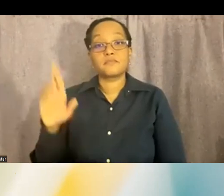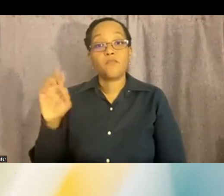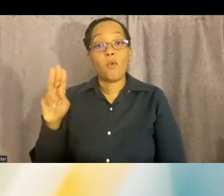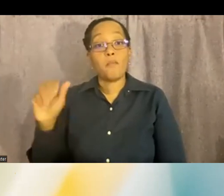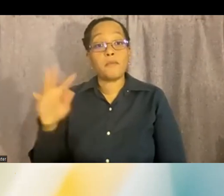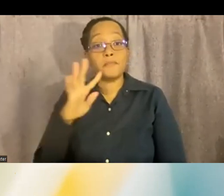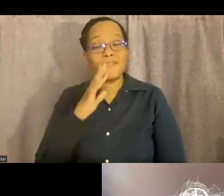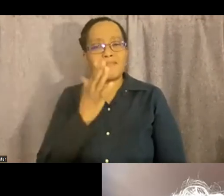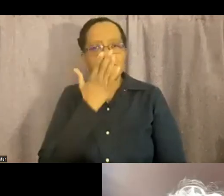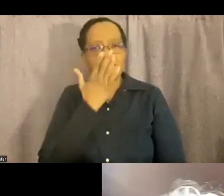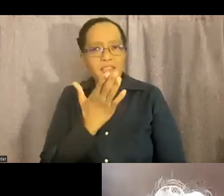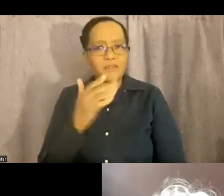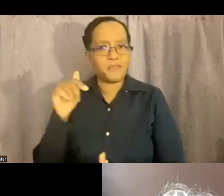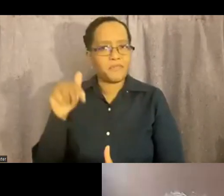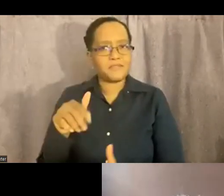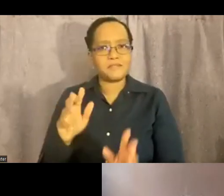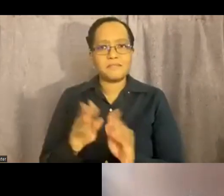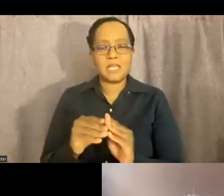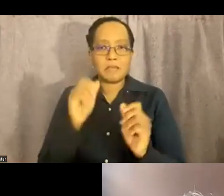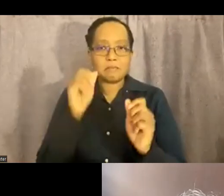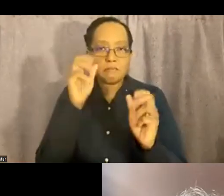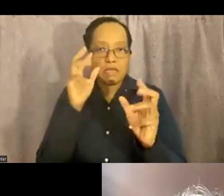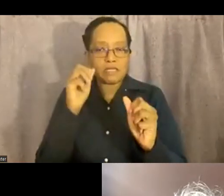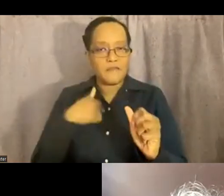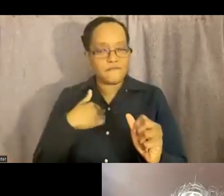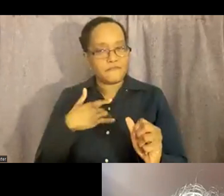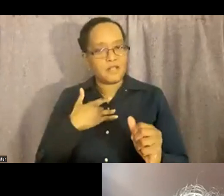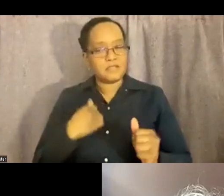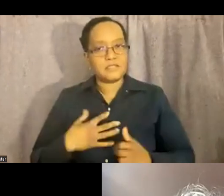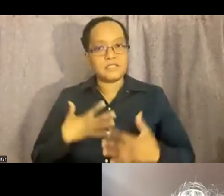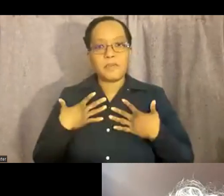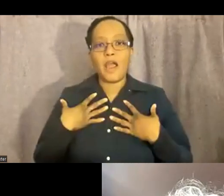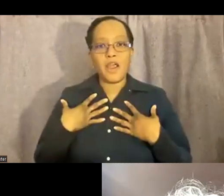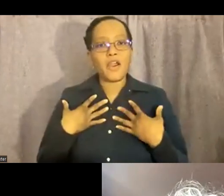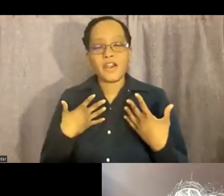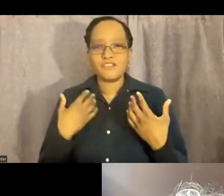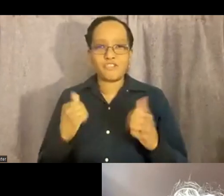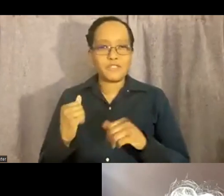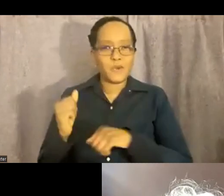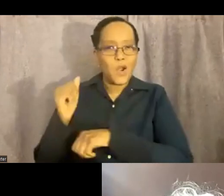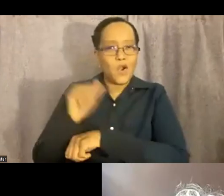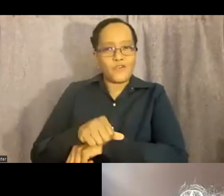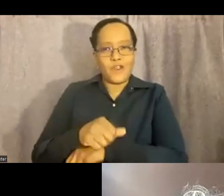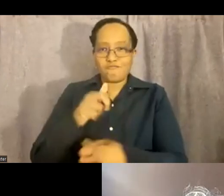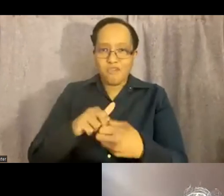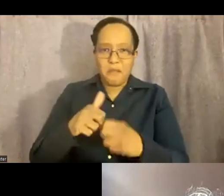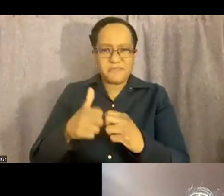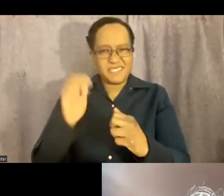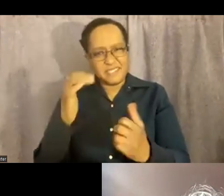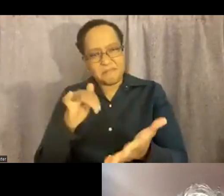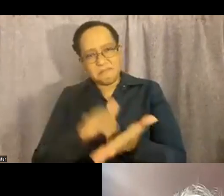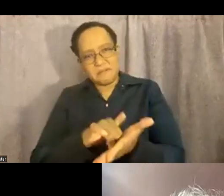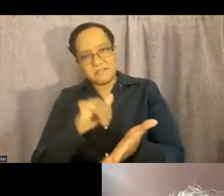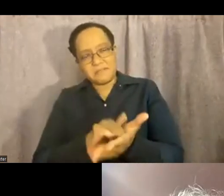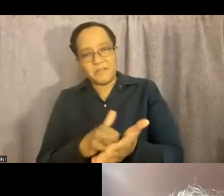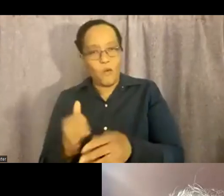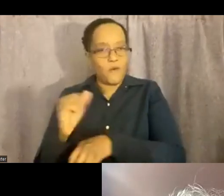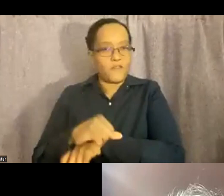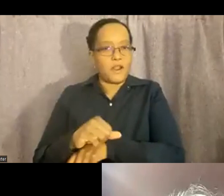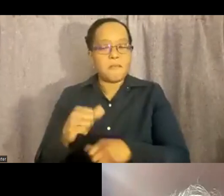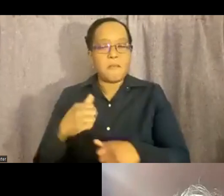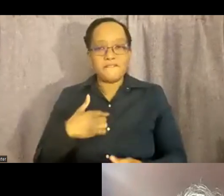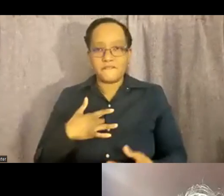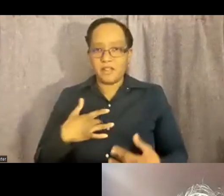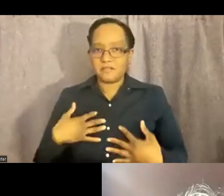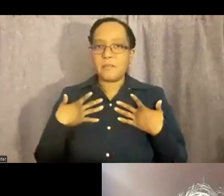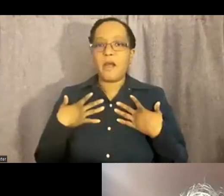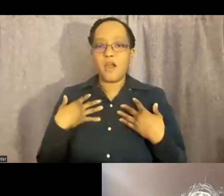I am really inspired here . I'm inspired by everyone who attended.